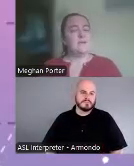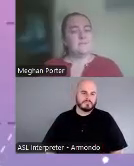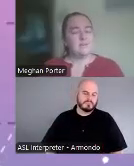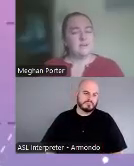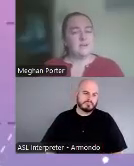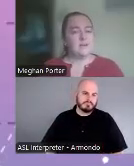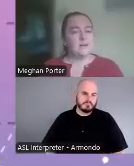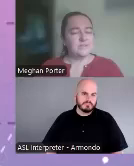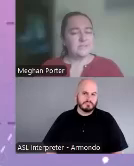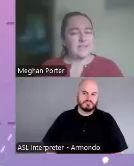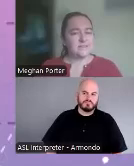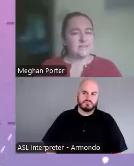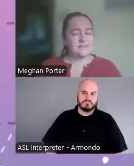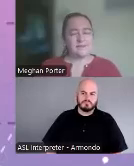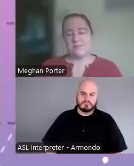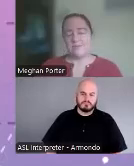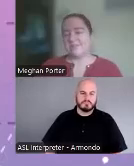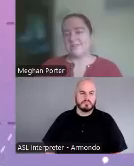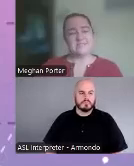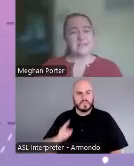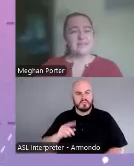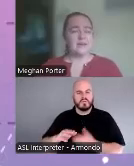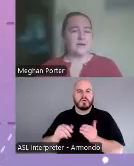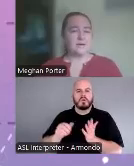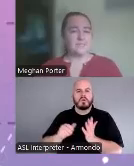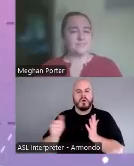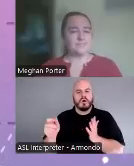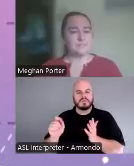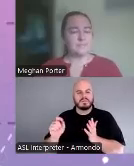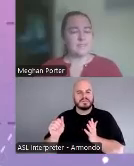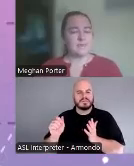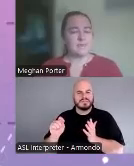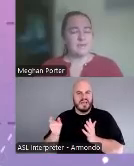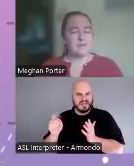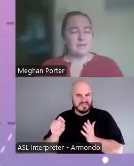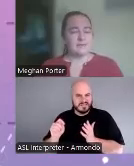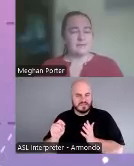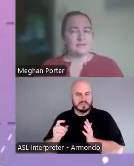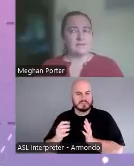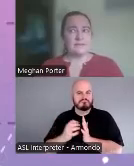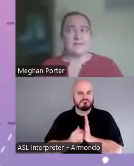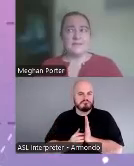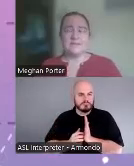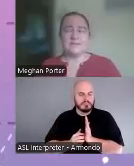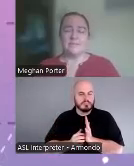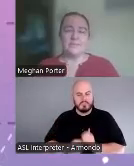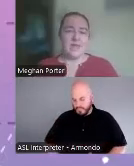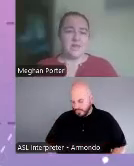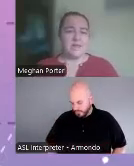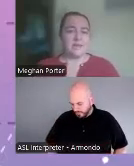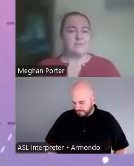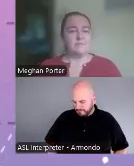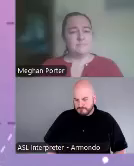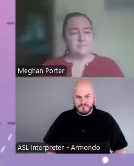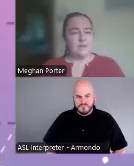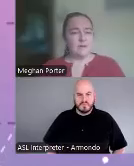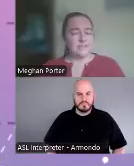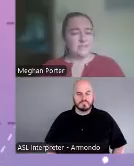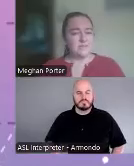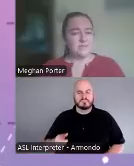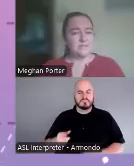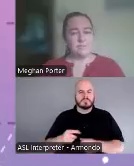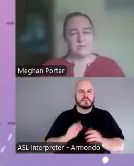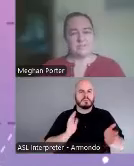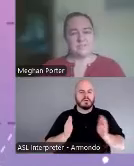For alt text-- or this slide is comparing alt text use and post